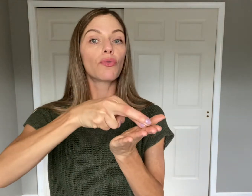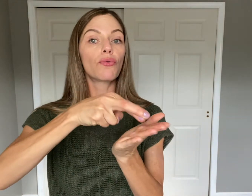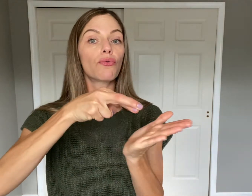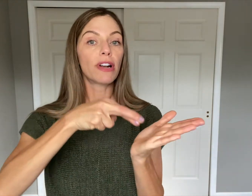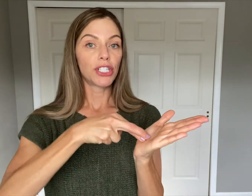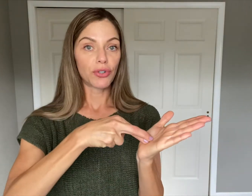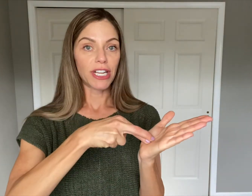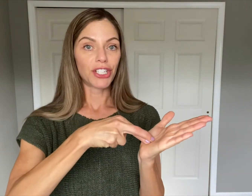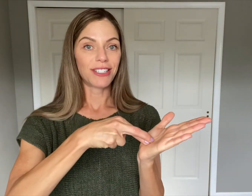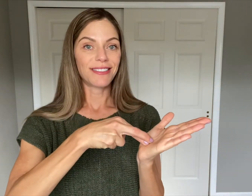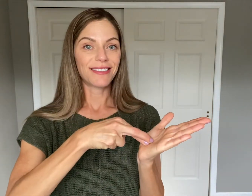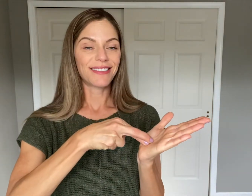"Registration"